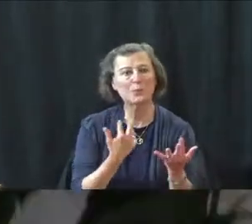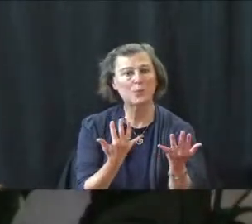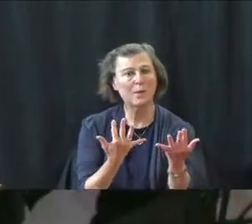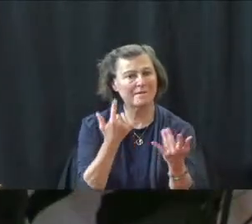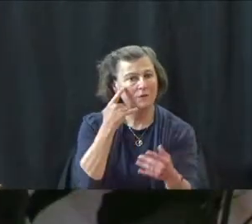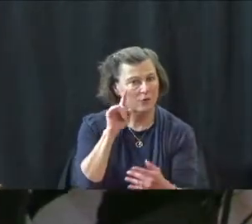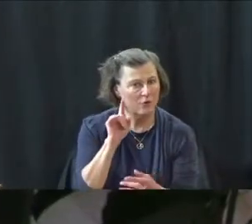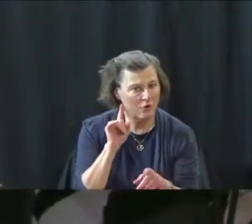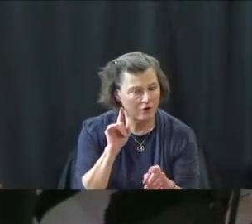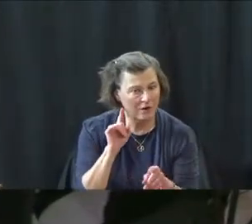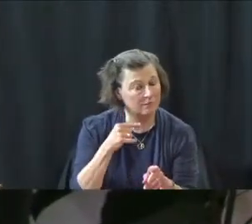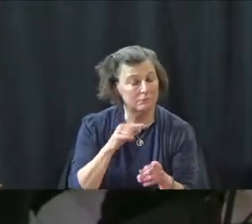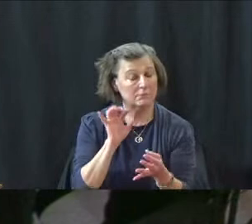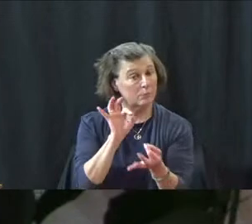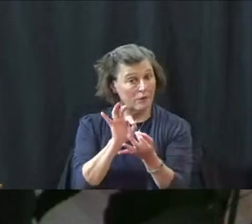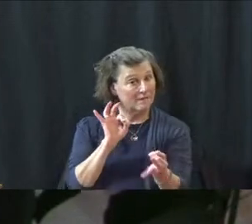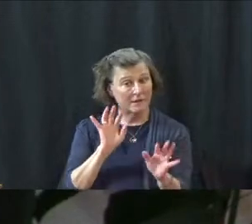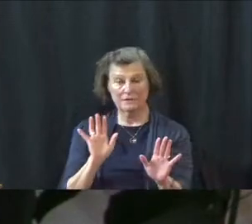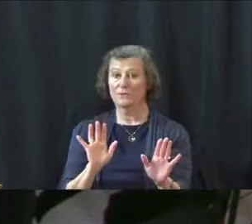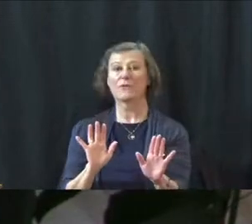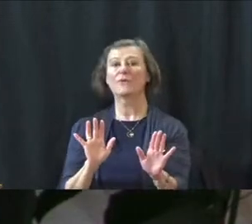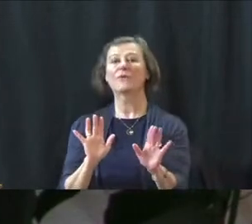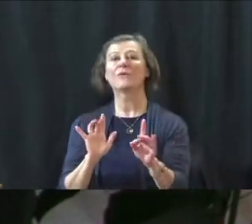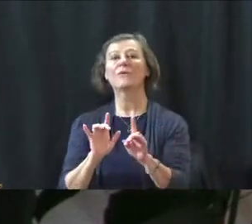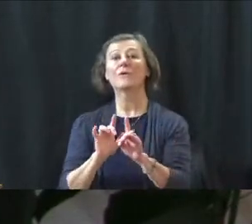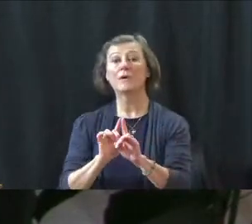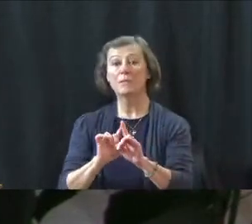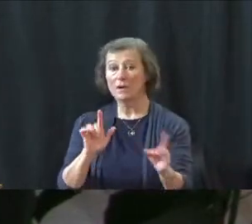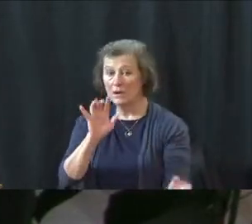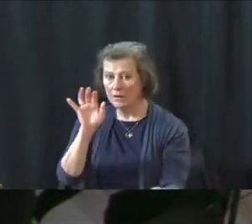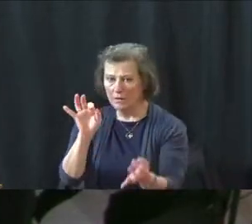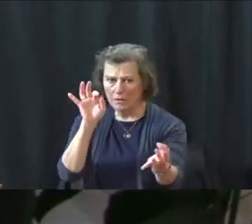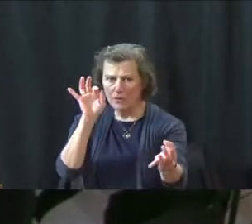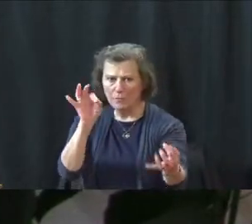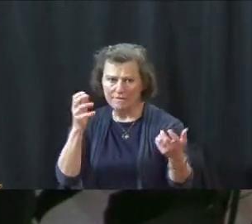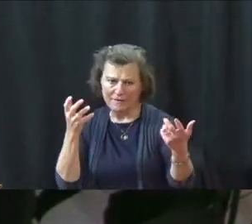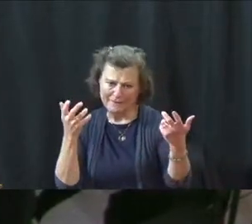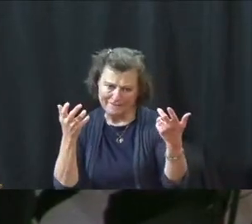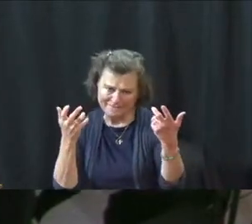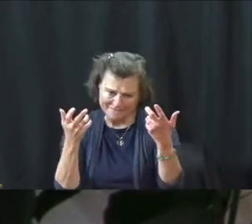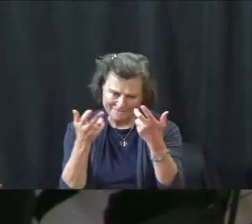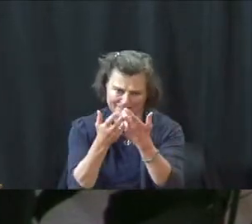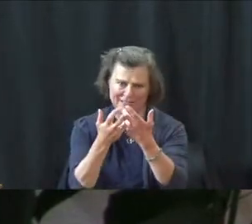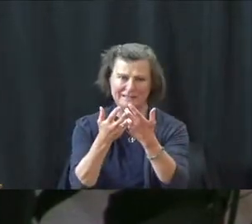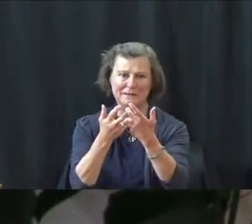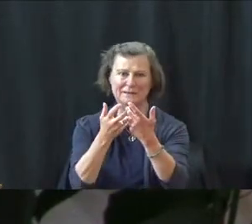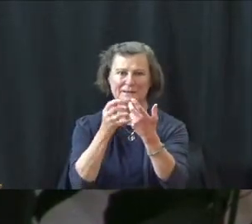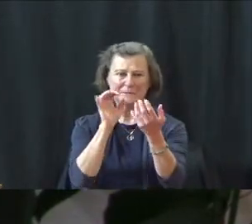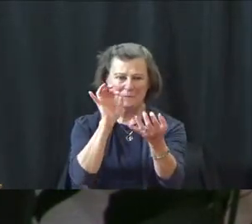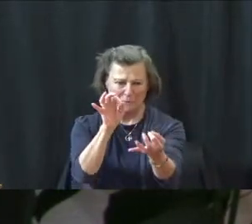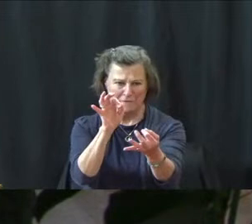We are not perfect, but we are perfectly fitted for this day.